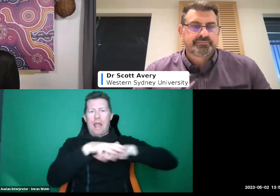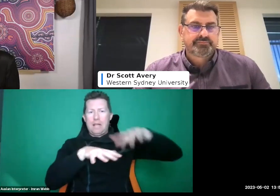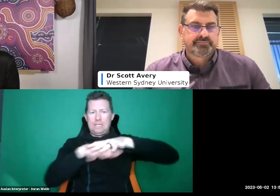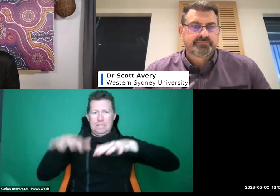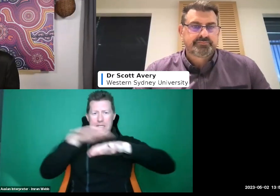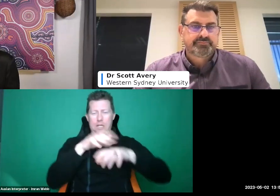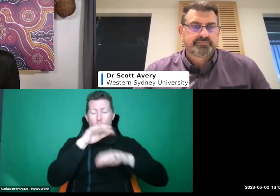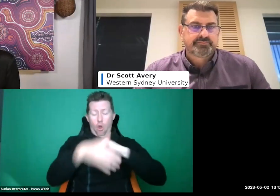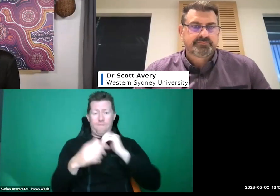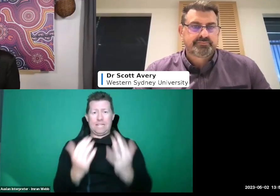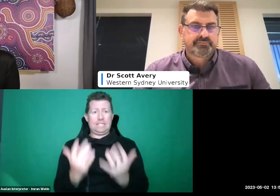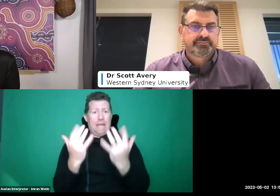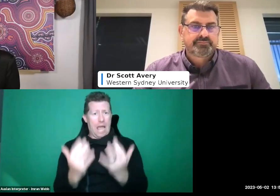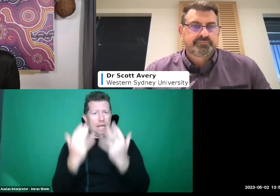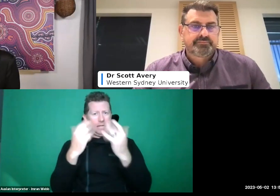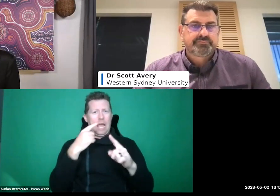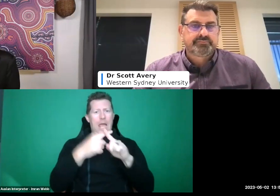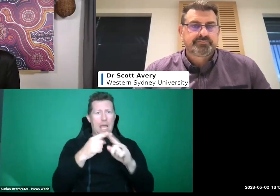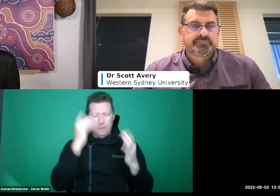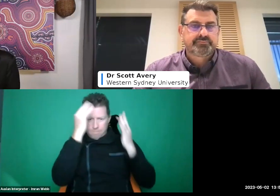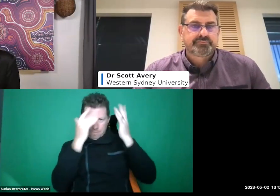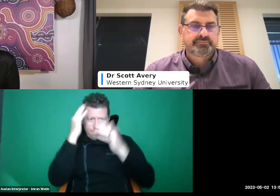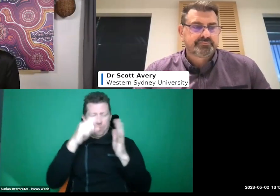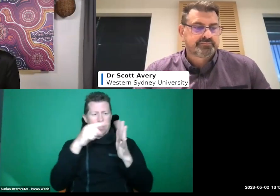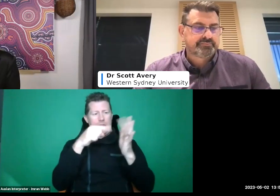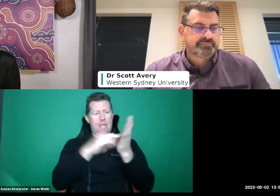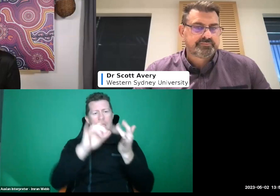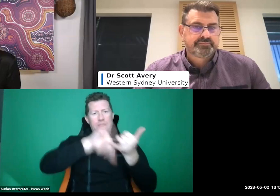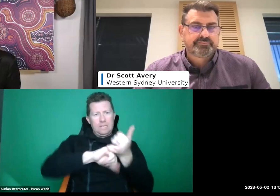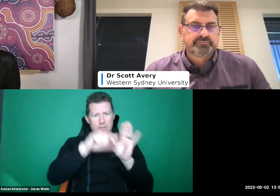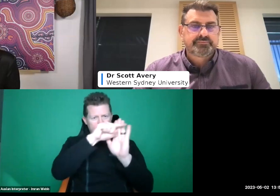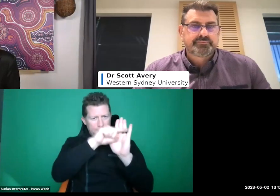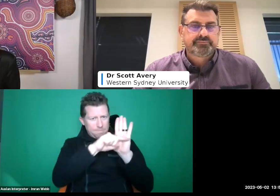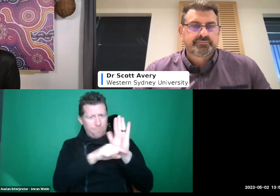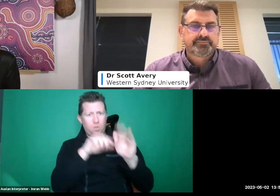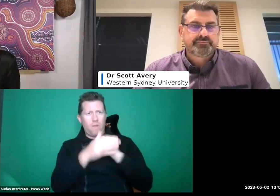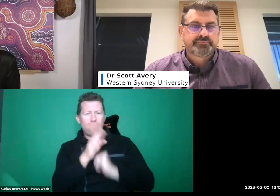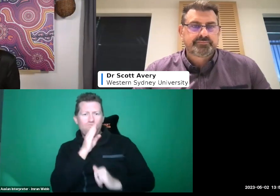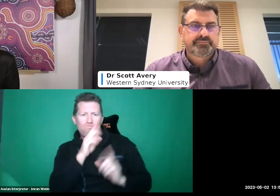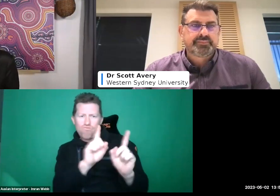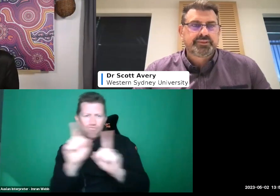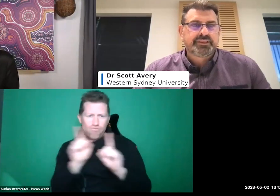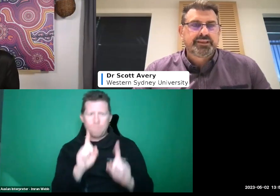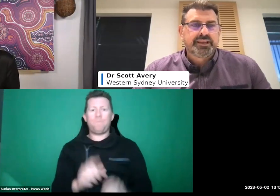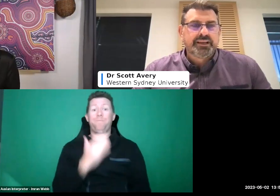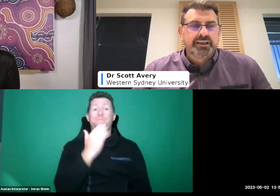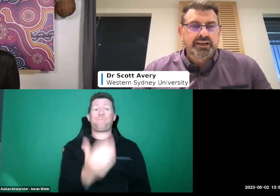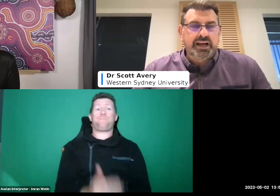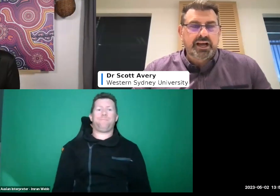as well as ethical considerations and some things to consider around privacy. Thanks, Scott.